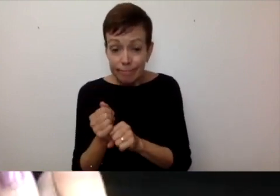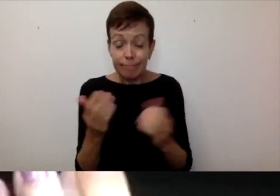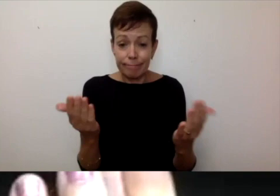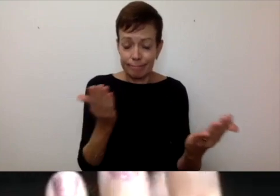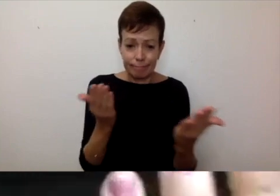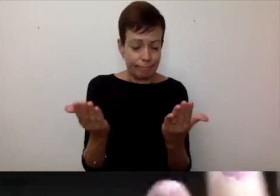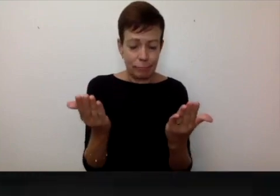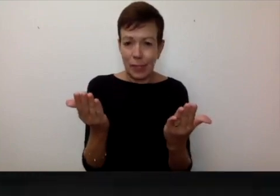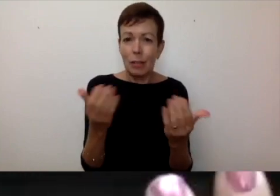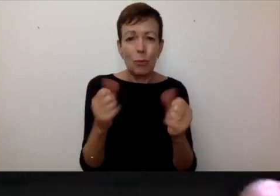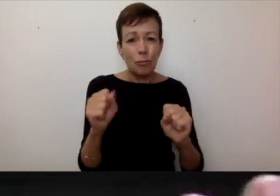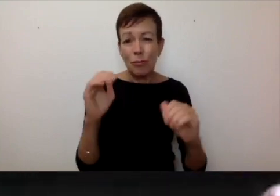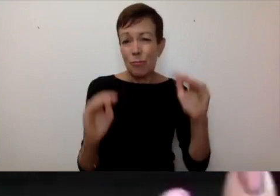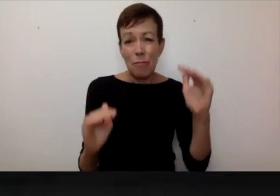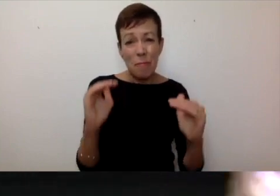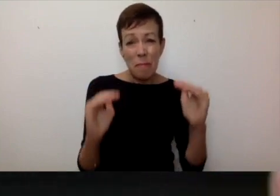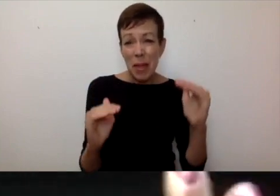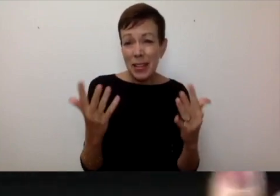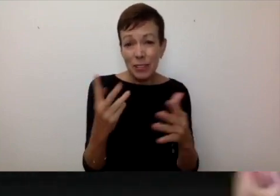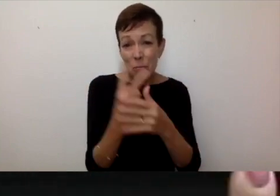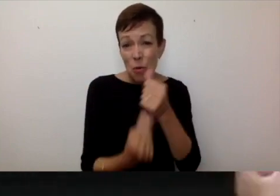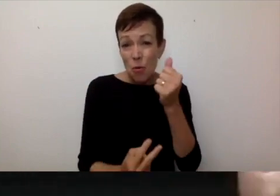we chose to move towards the project grant